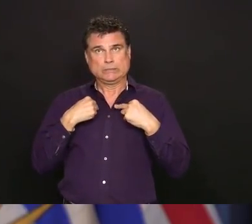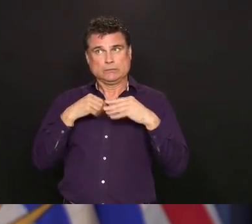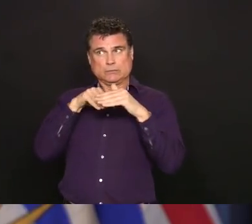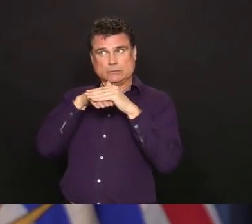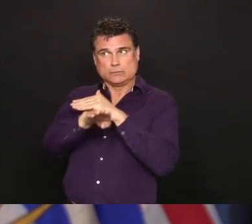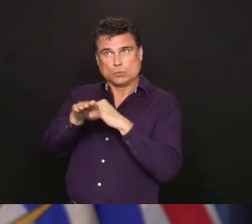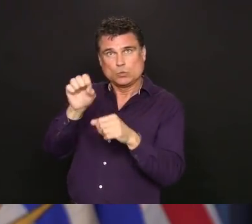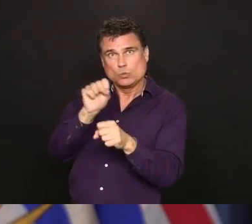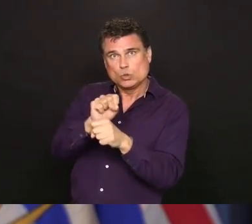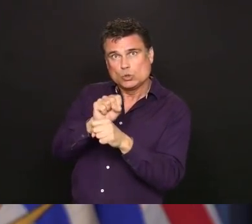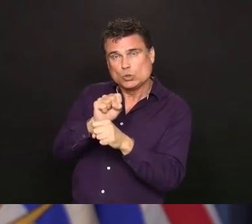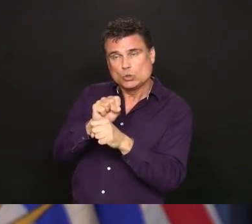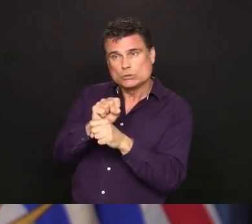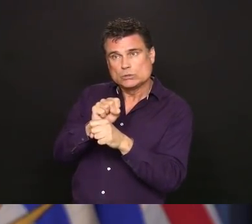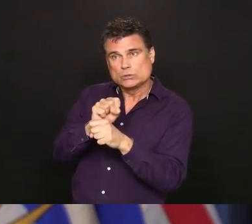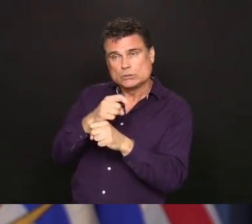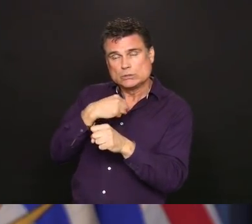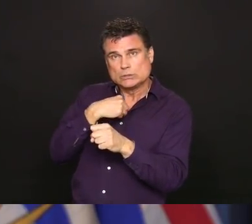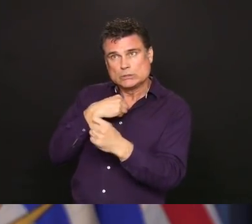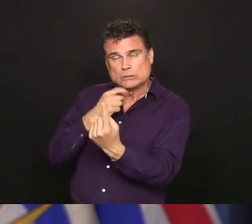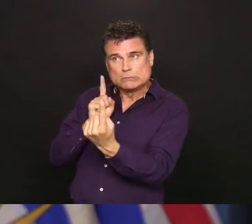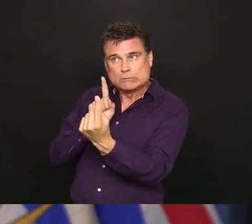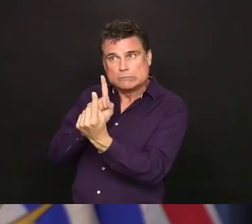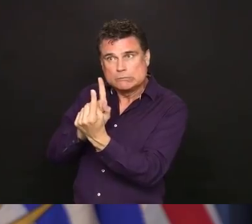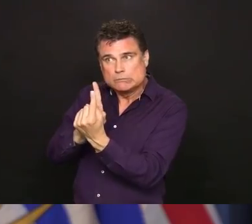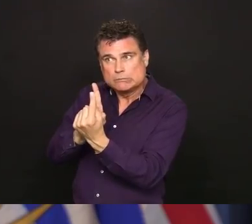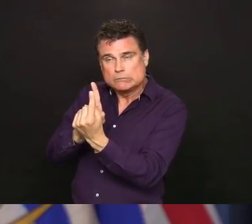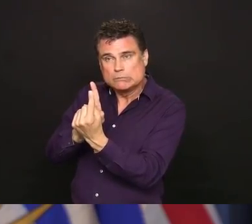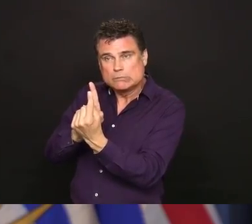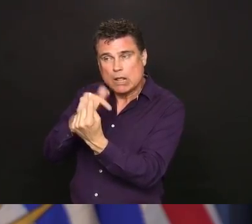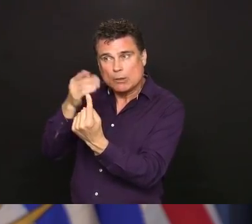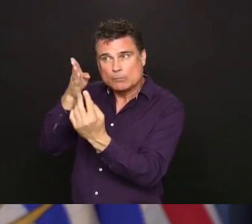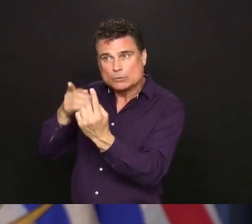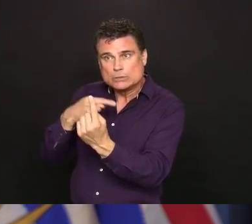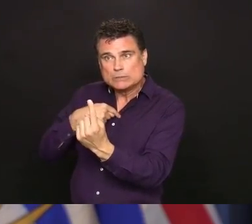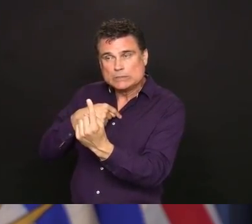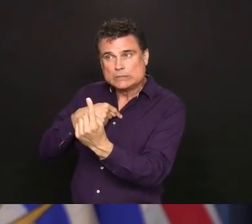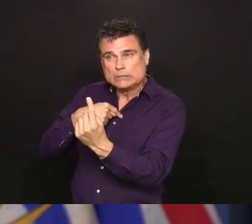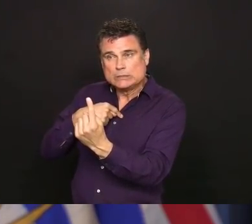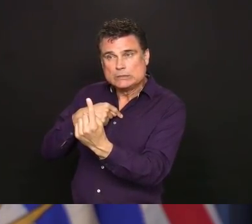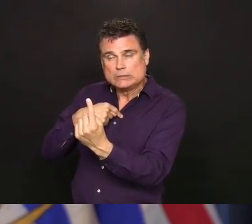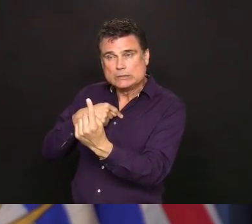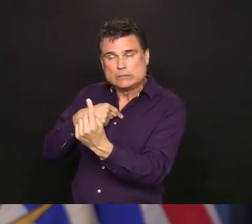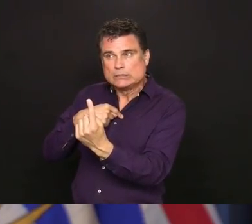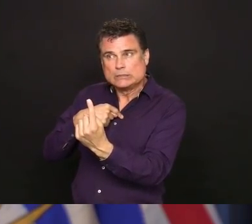So those also all the things we need to start thinking about where we can find that balance,